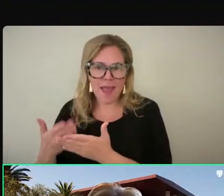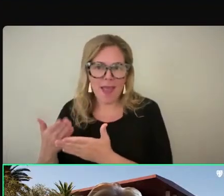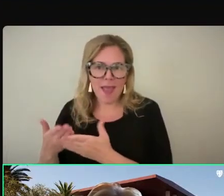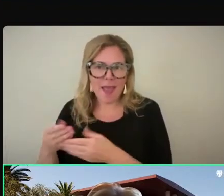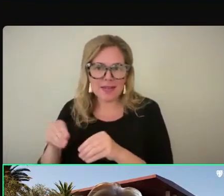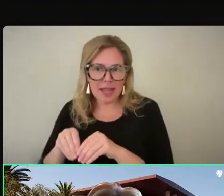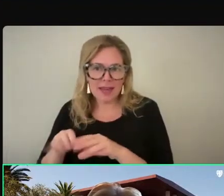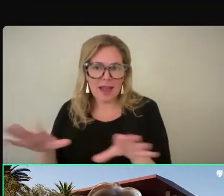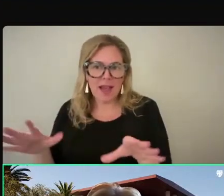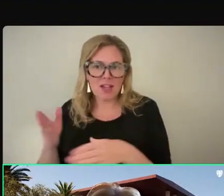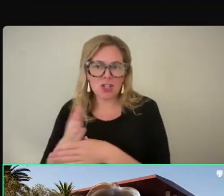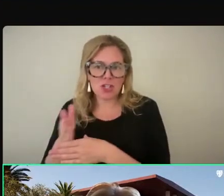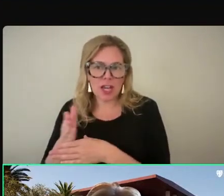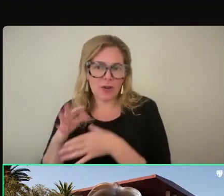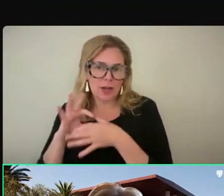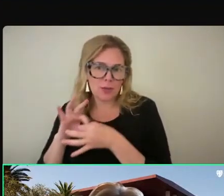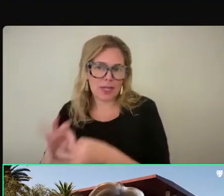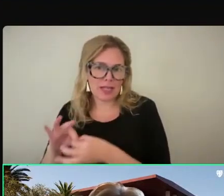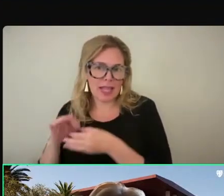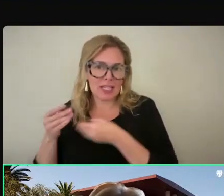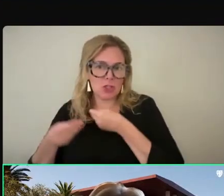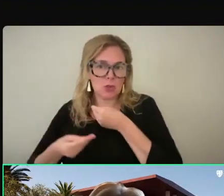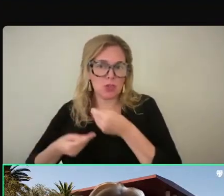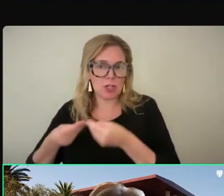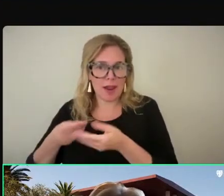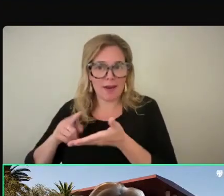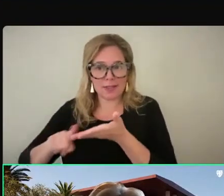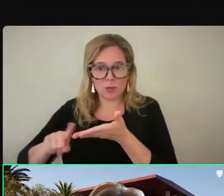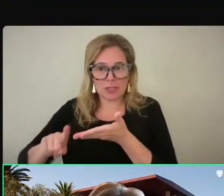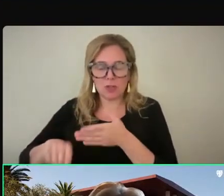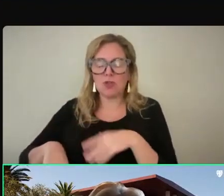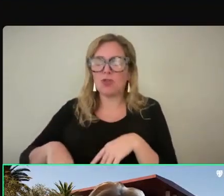And we met, and we were able to learn that we had a lot of interest in common